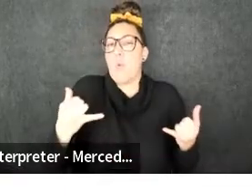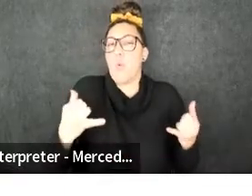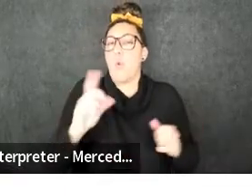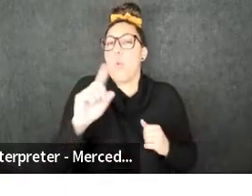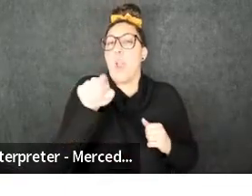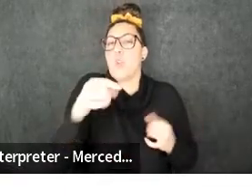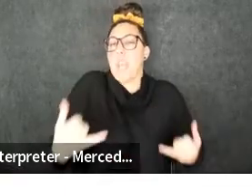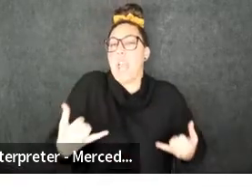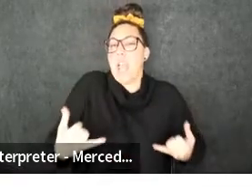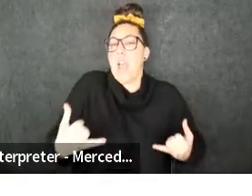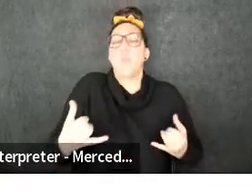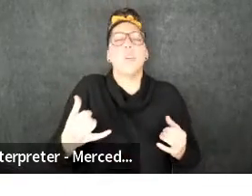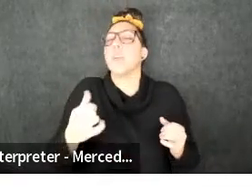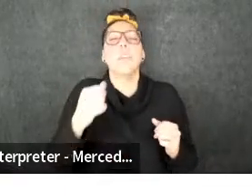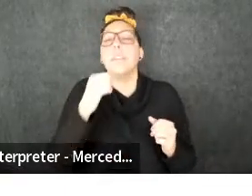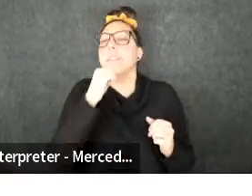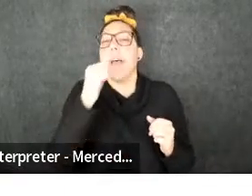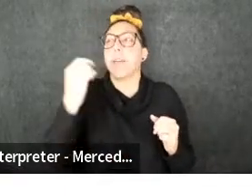not where you have been right